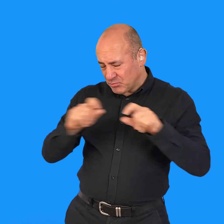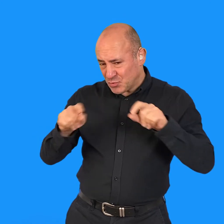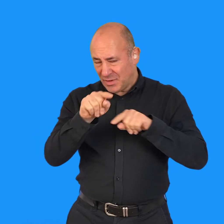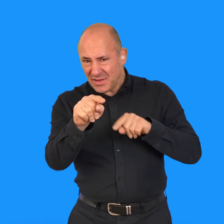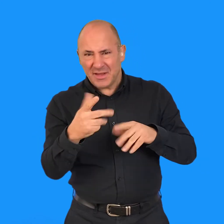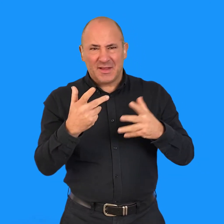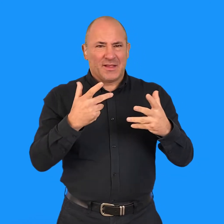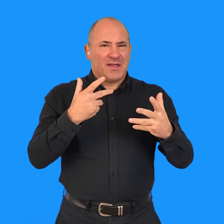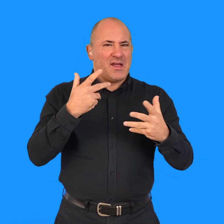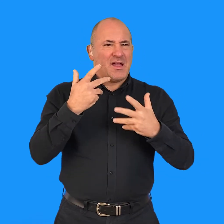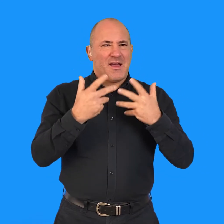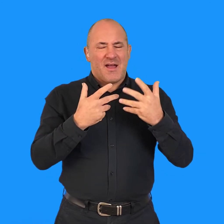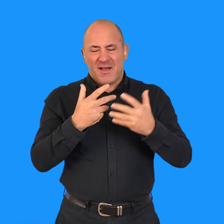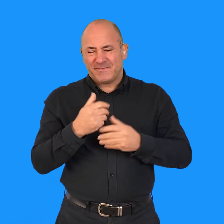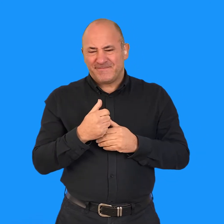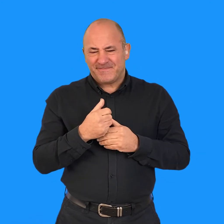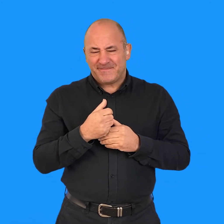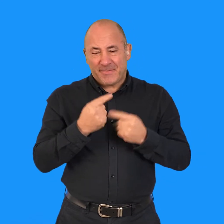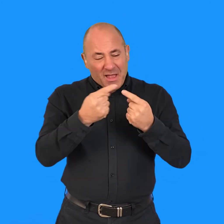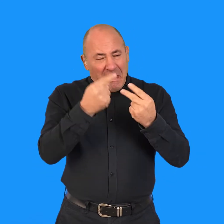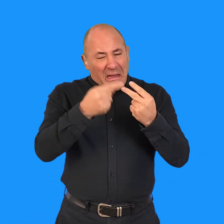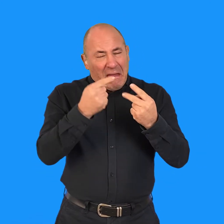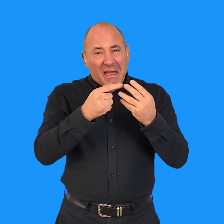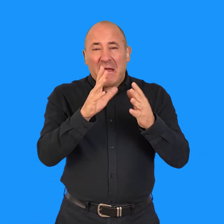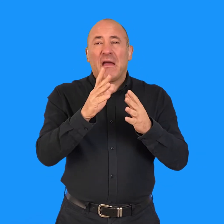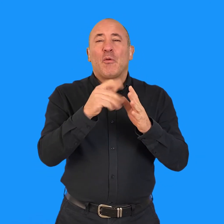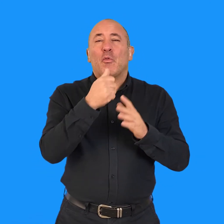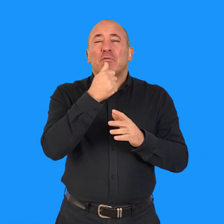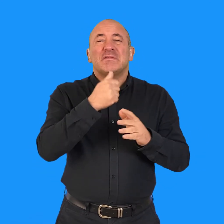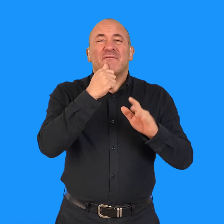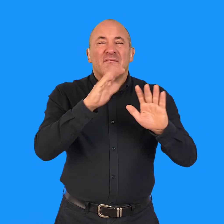which we were able to put captions on, to audience members.